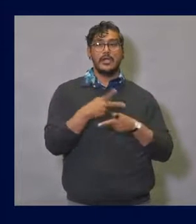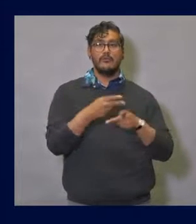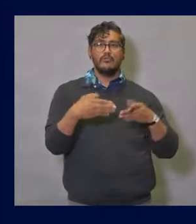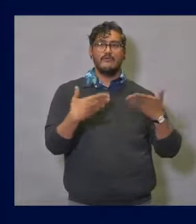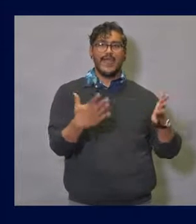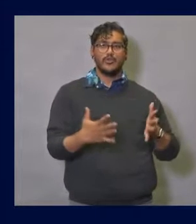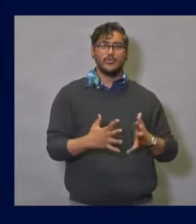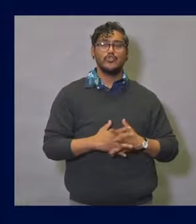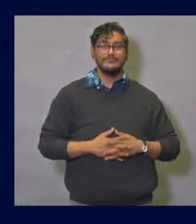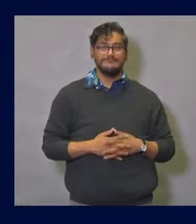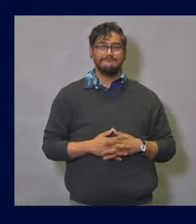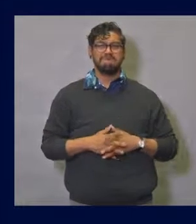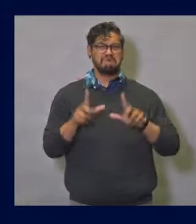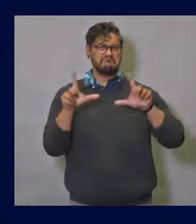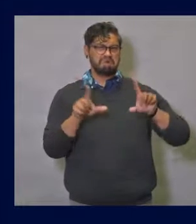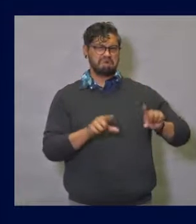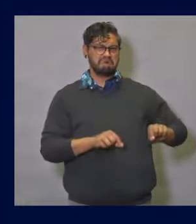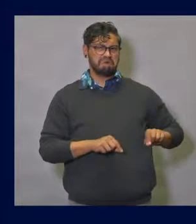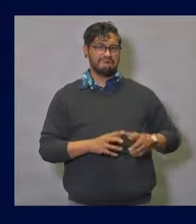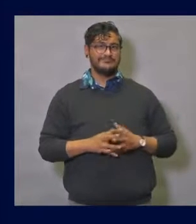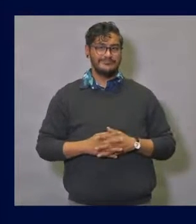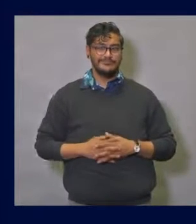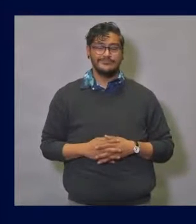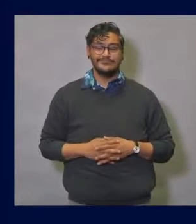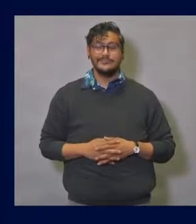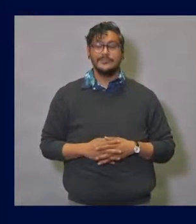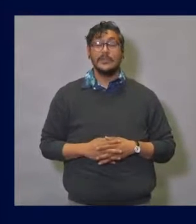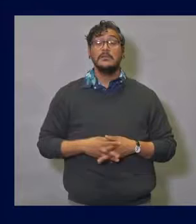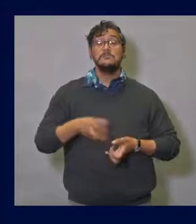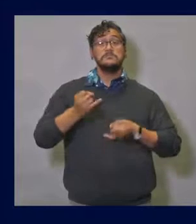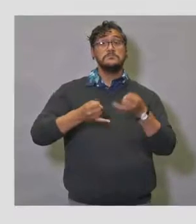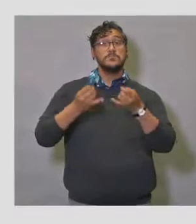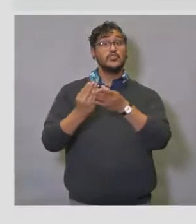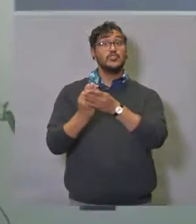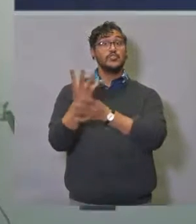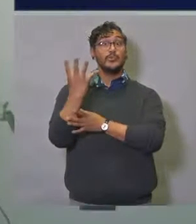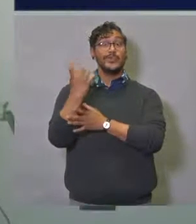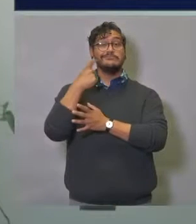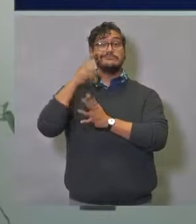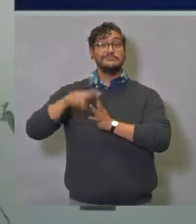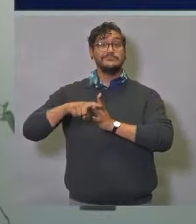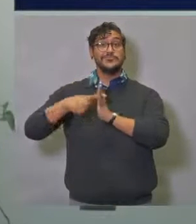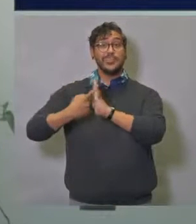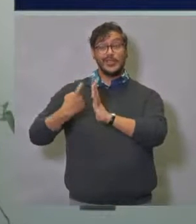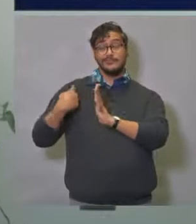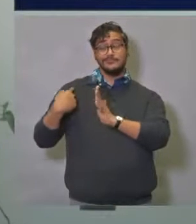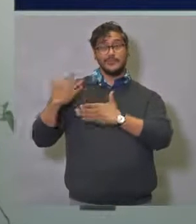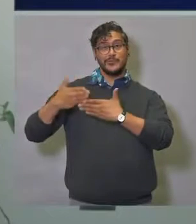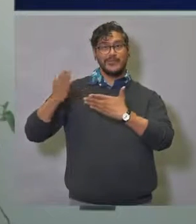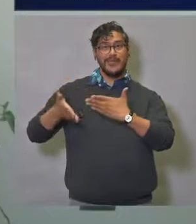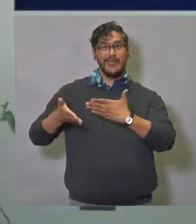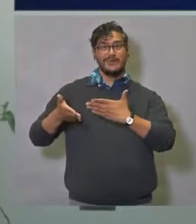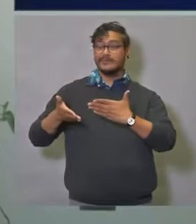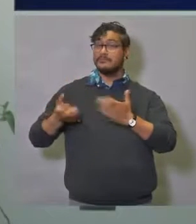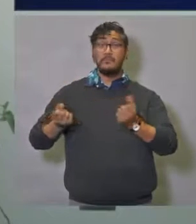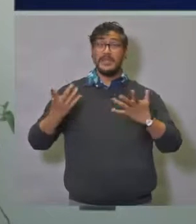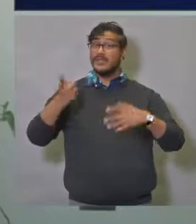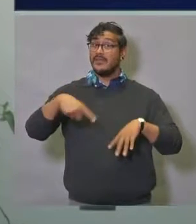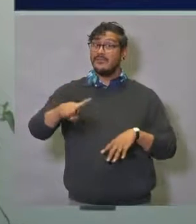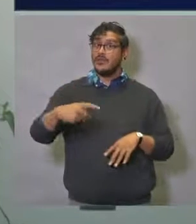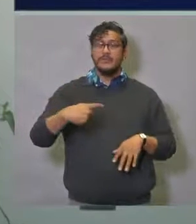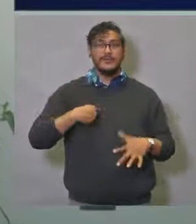HEALTH CARE PROVIDERS.